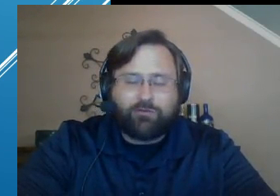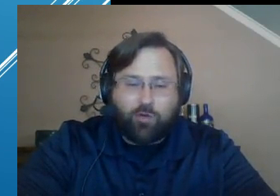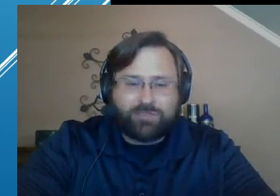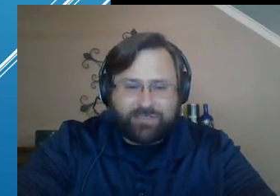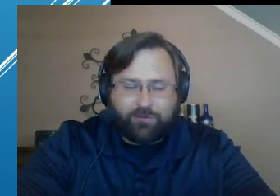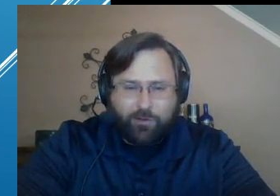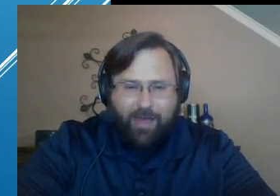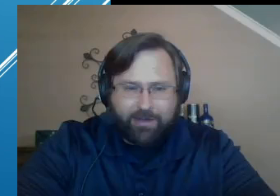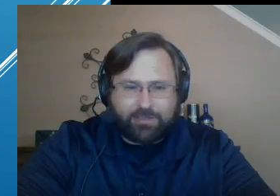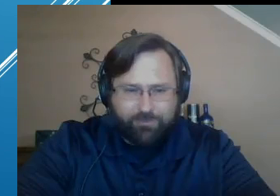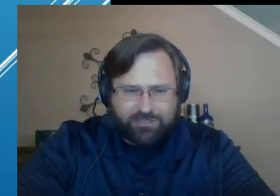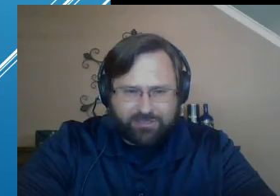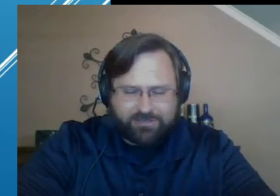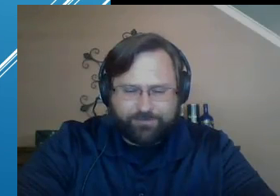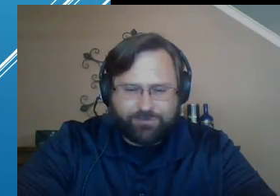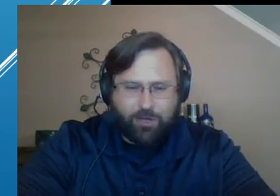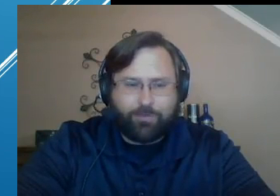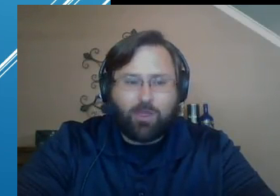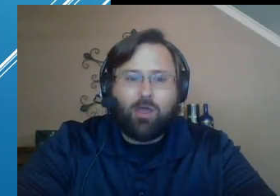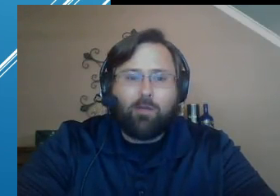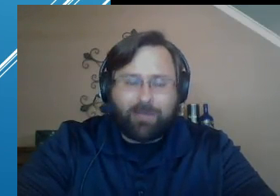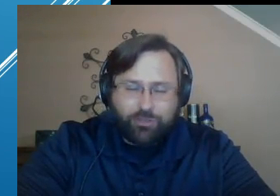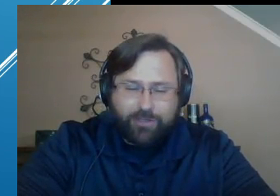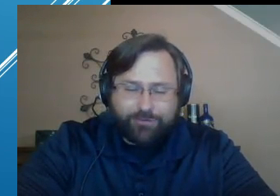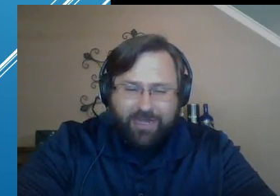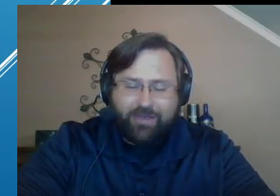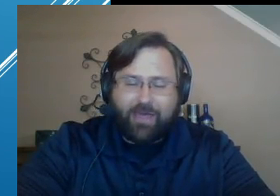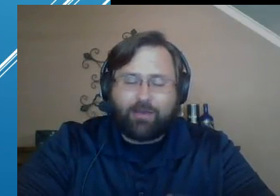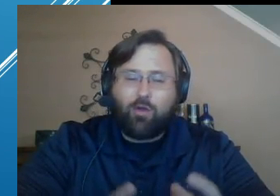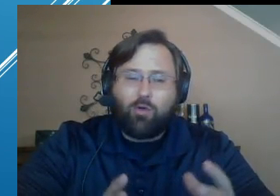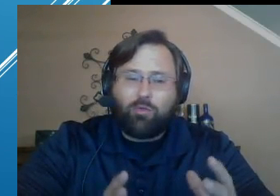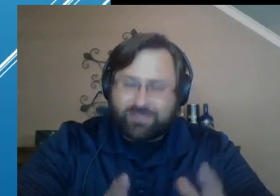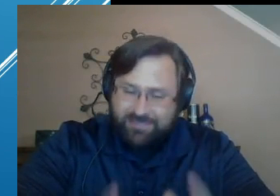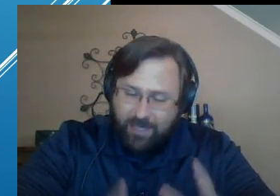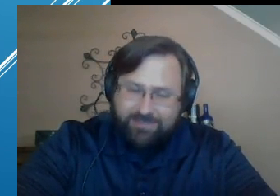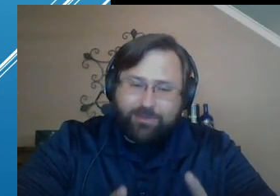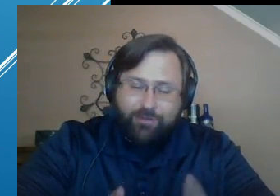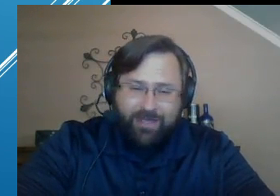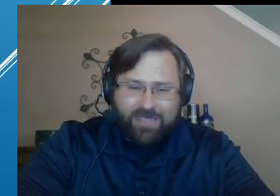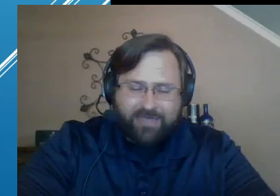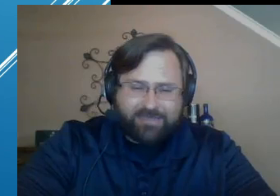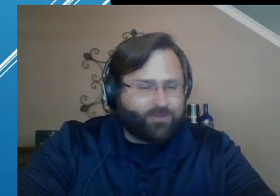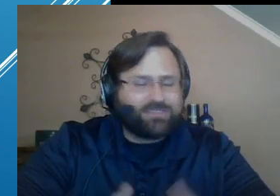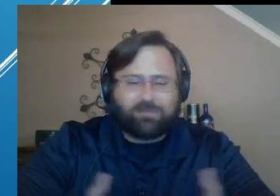conform to different grammatical expressions so make sure you understand that this is not something unique to ASL this is